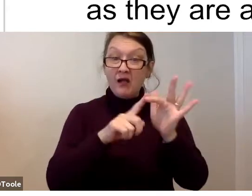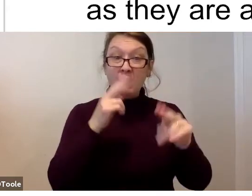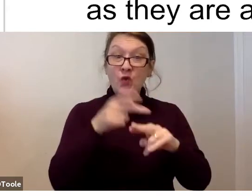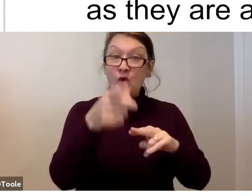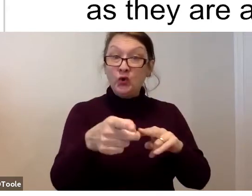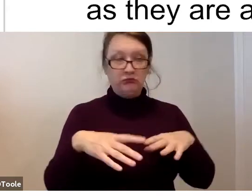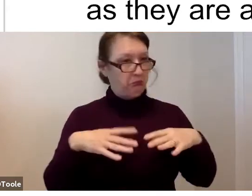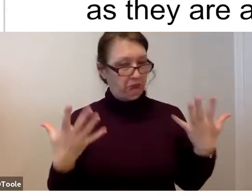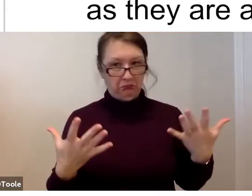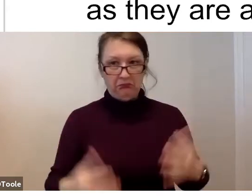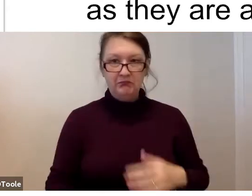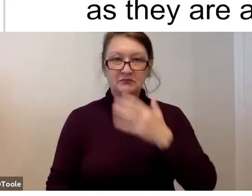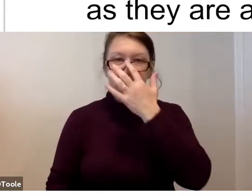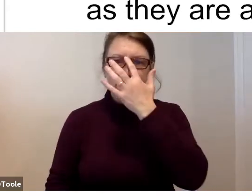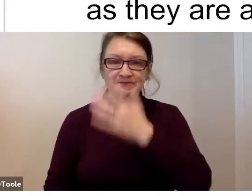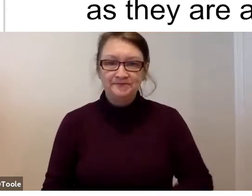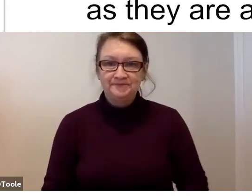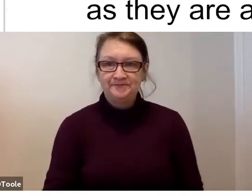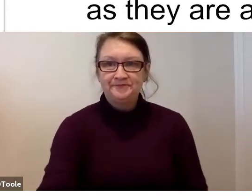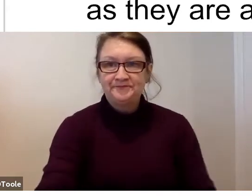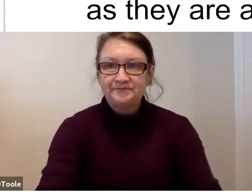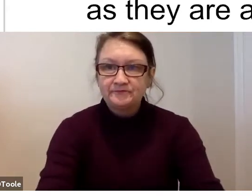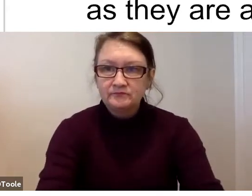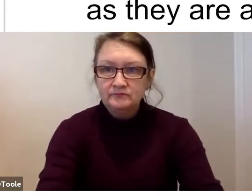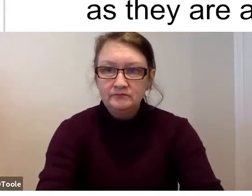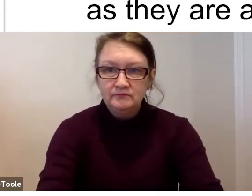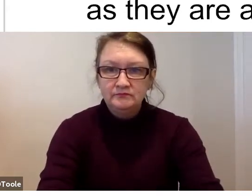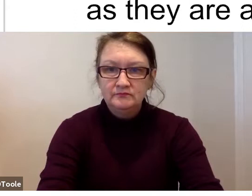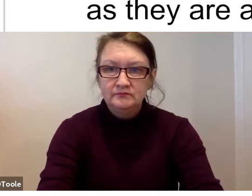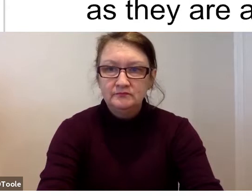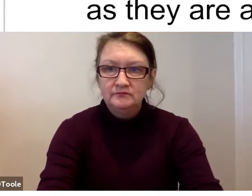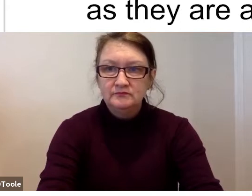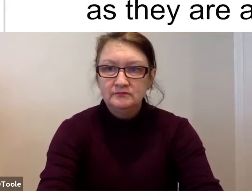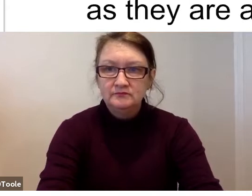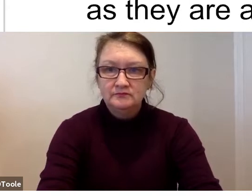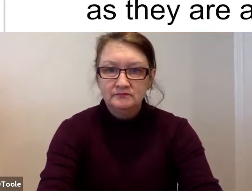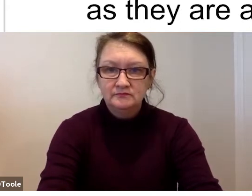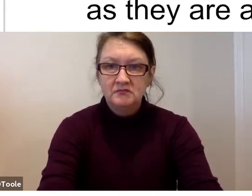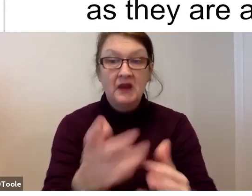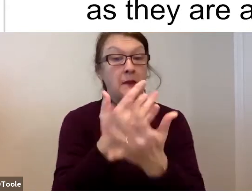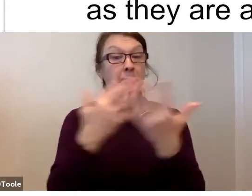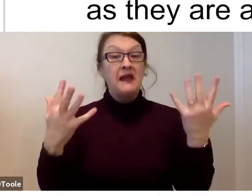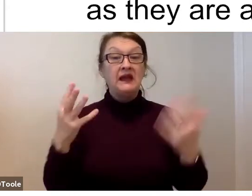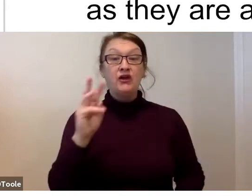There are a lot of third-party apps, once on your phones, there